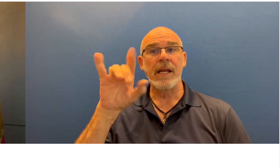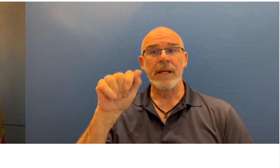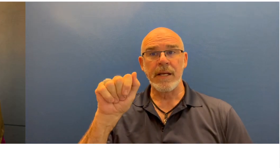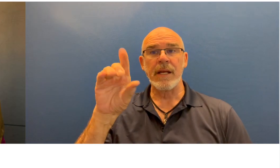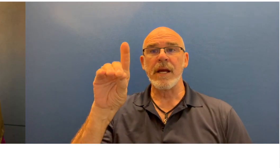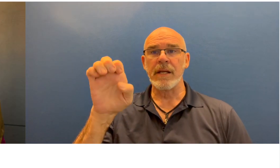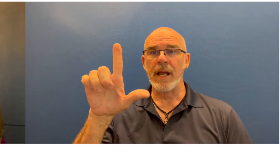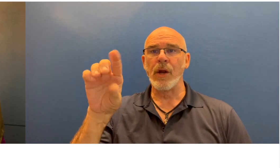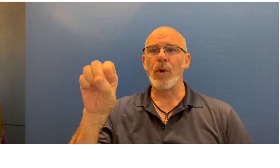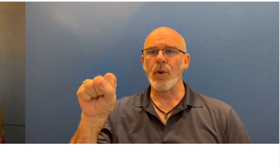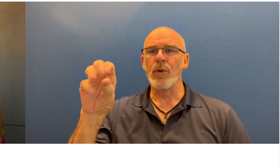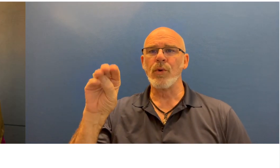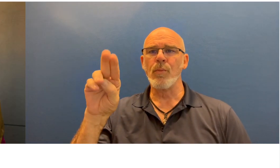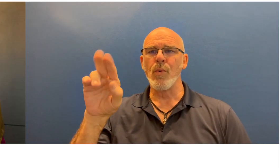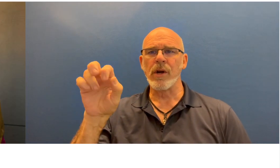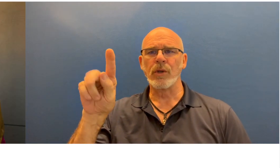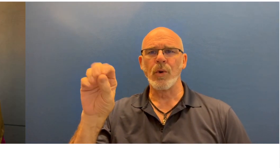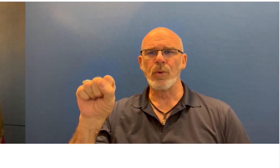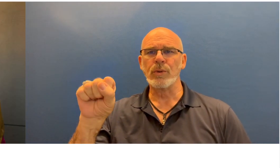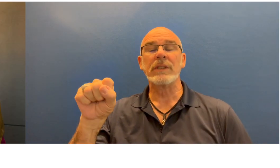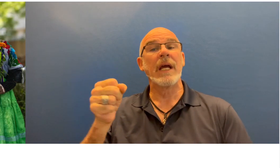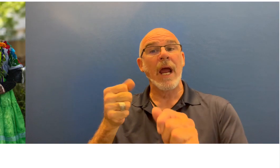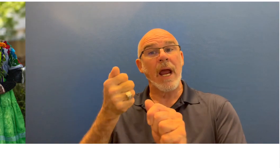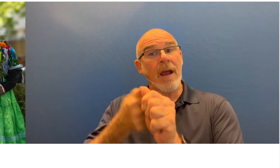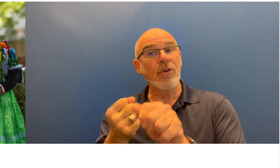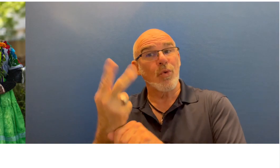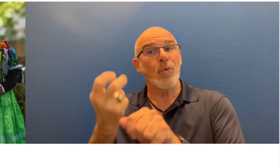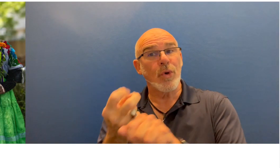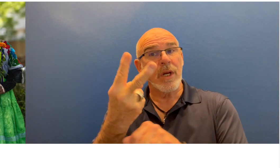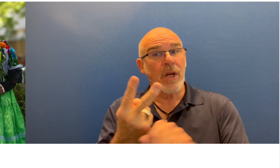not quite every year, but every other year around Luma Fest,